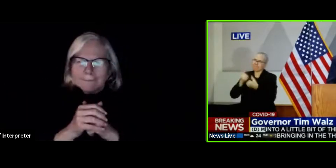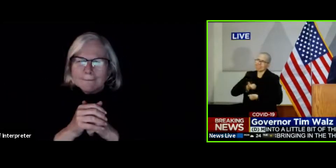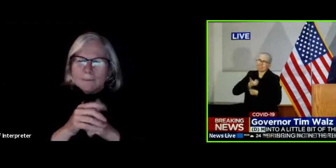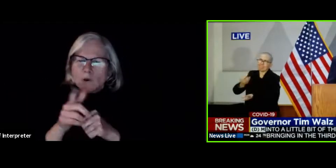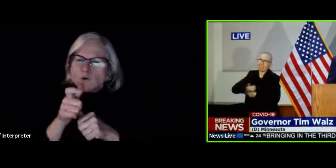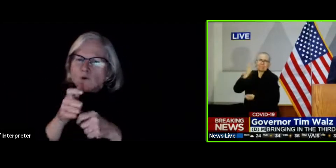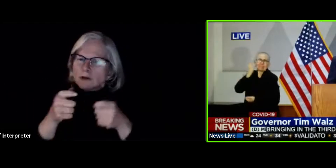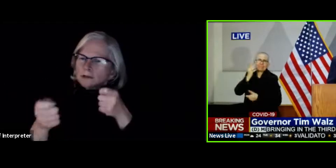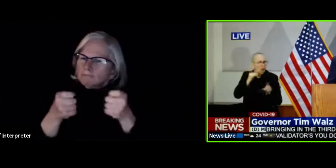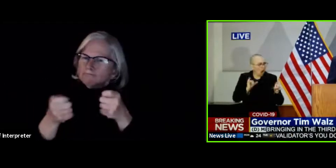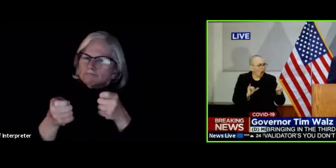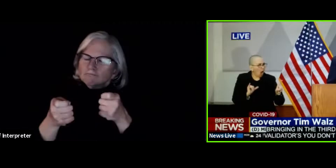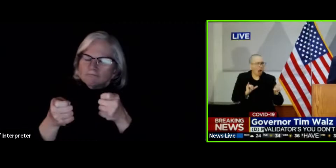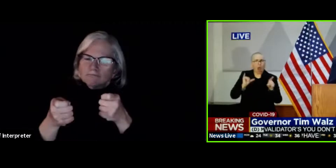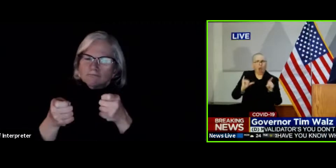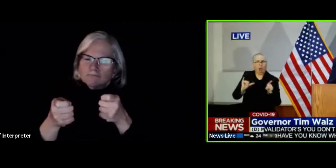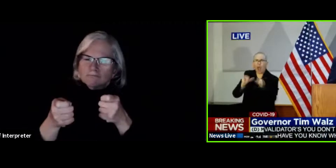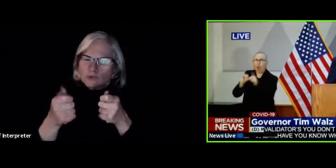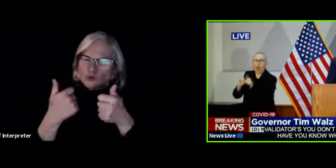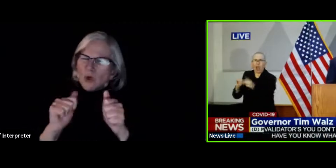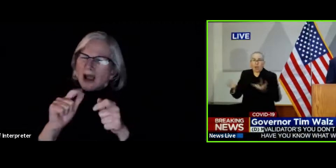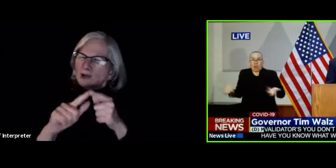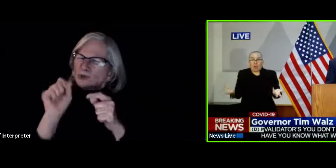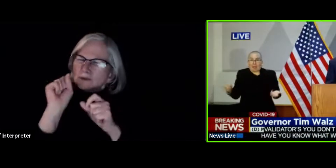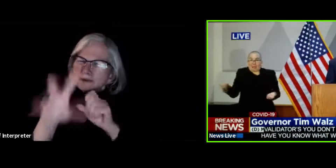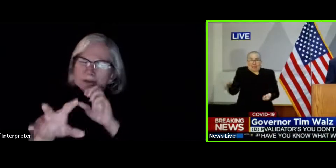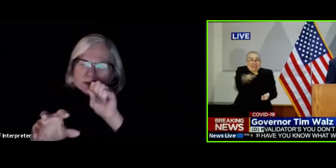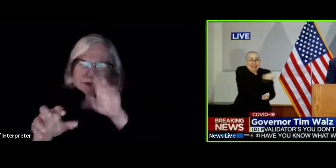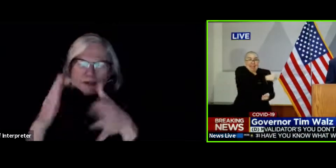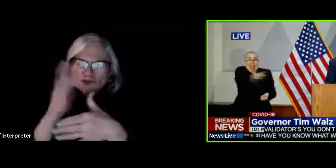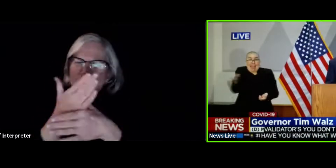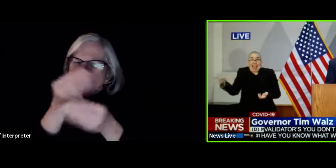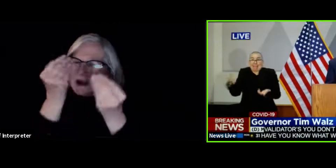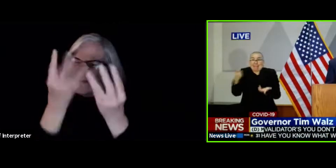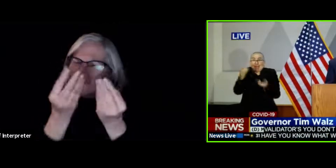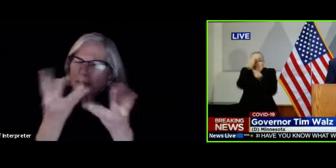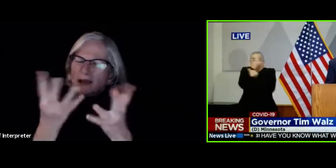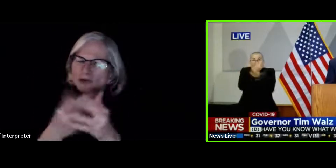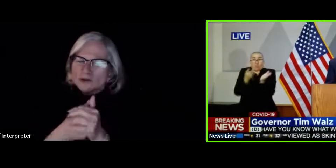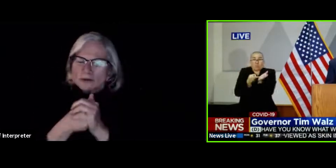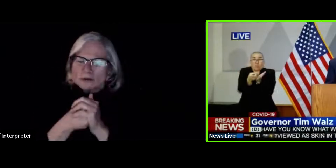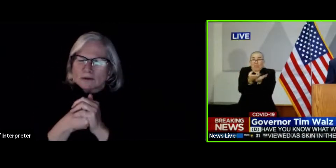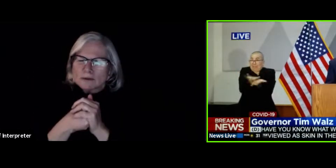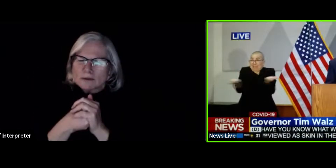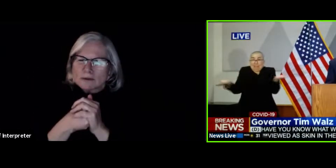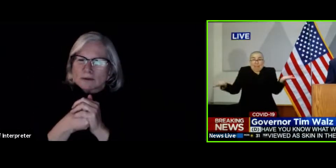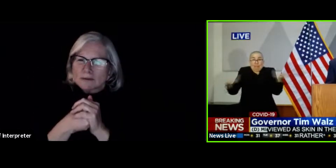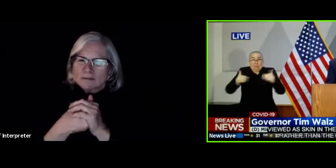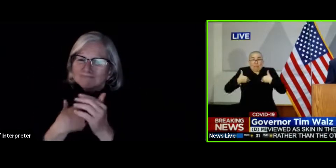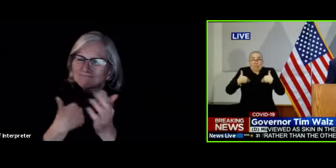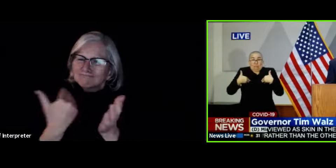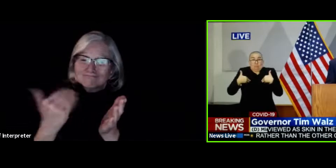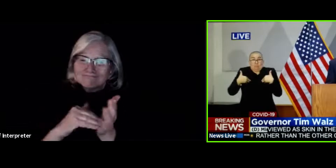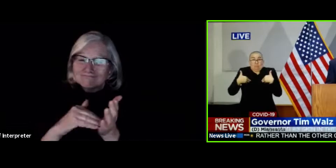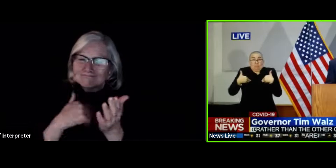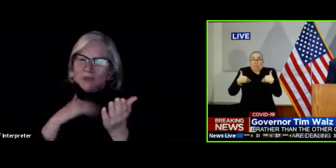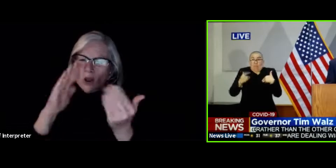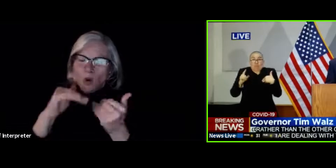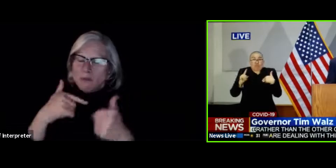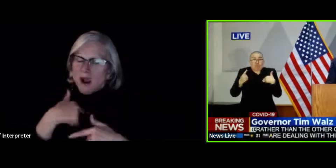TRYING TO GET THAT INFORMATION OUT SO, AGAIN, AND THIS IS WHERE I HOPE AND I'VE BEEN A BIG STICKLER WITH THIS. I WORRIED ABOUT THIS, LIKE, IN CONGRESS IF